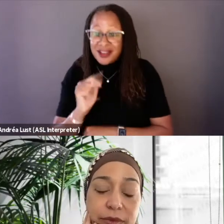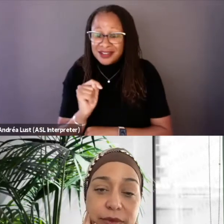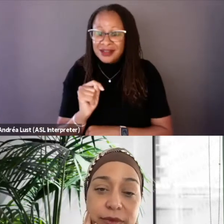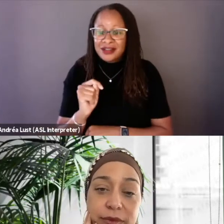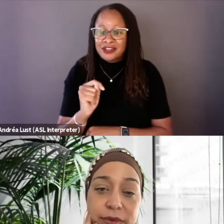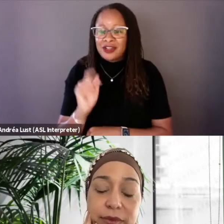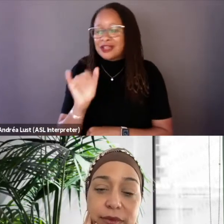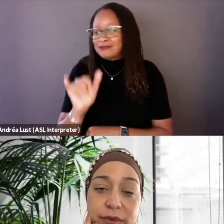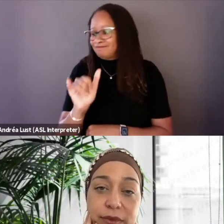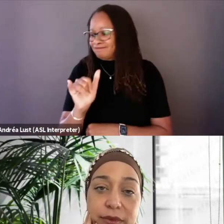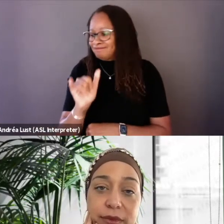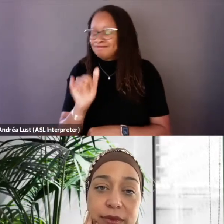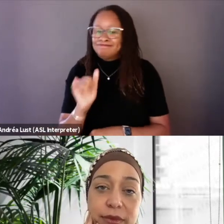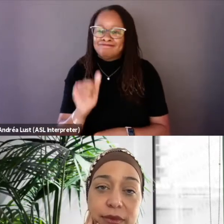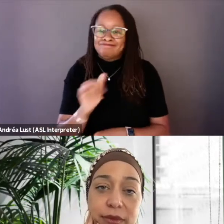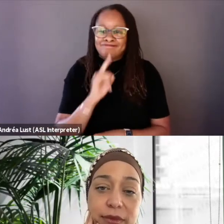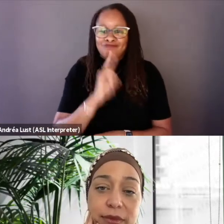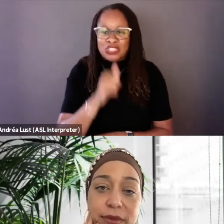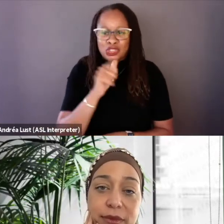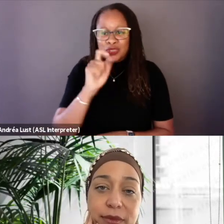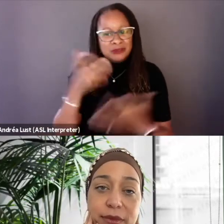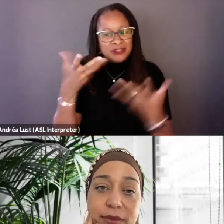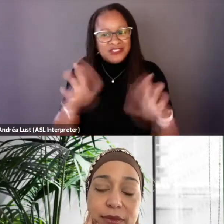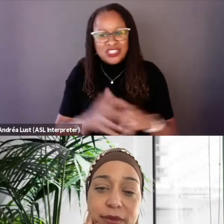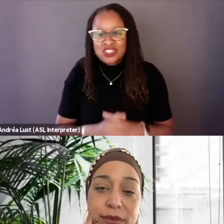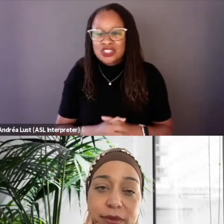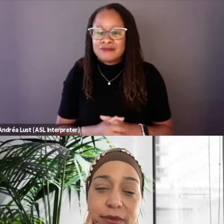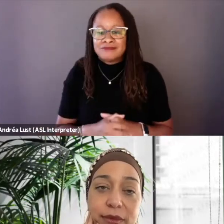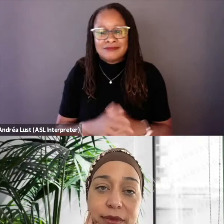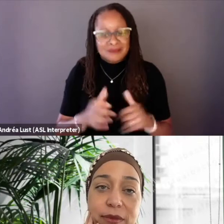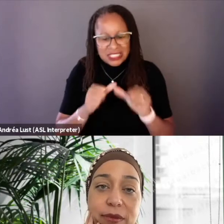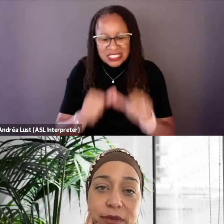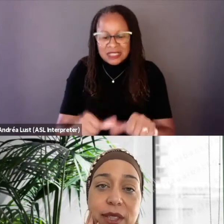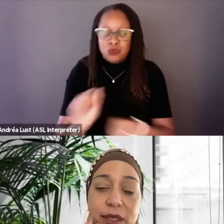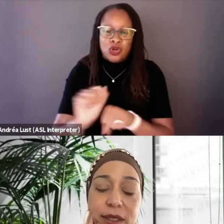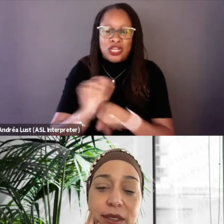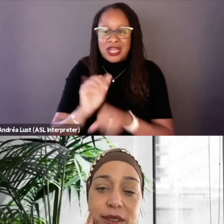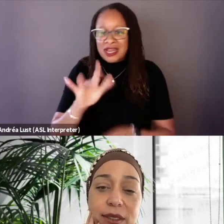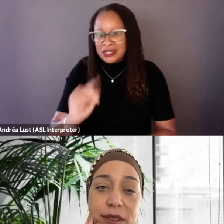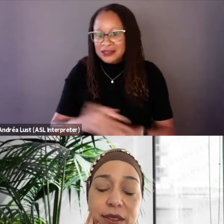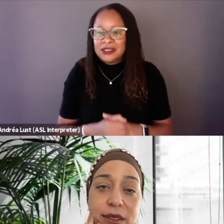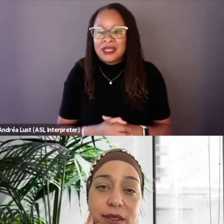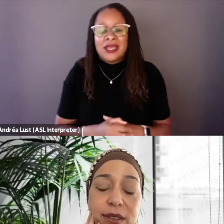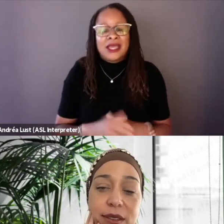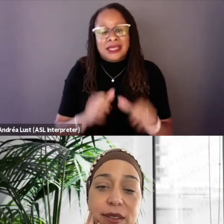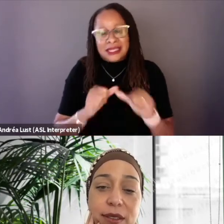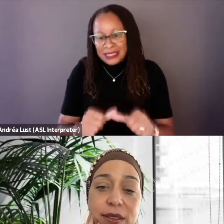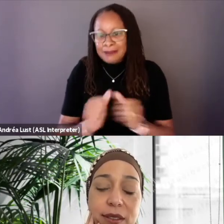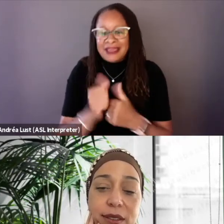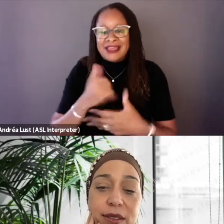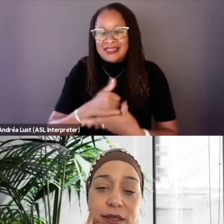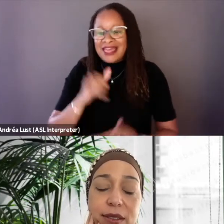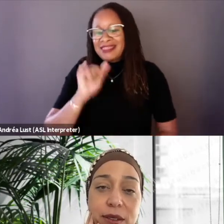You don't have to be finished, keep chipping away, you know. Keep making that thing until you go,